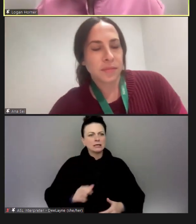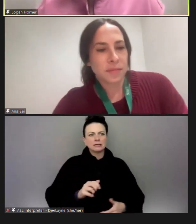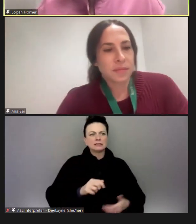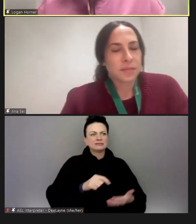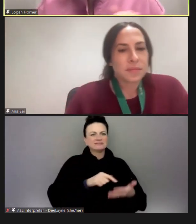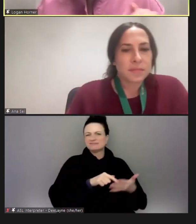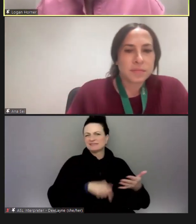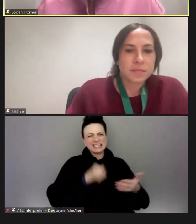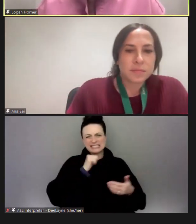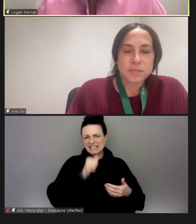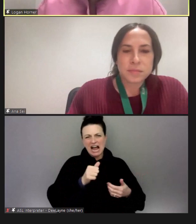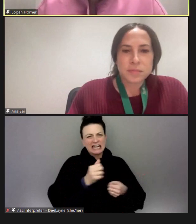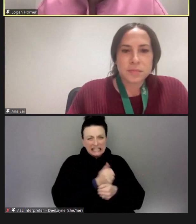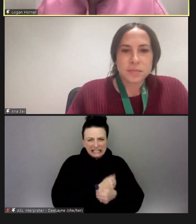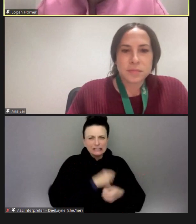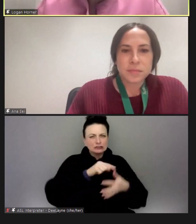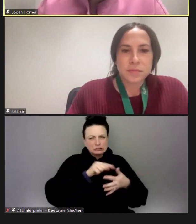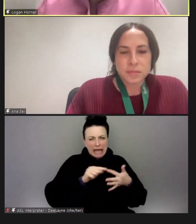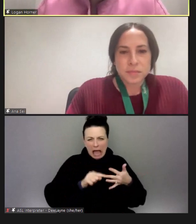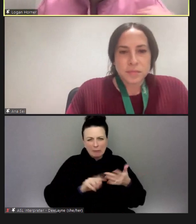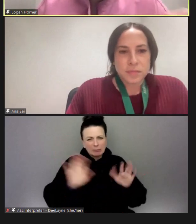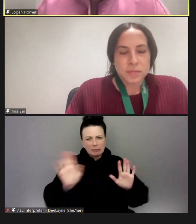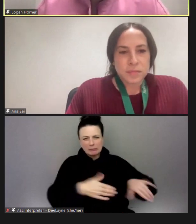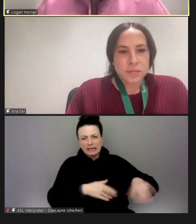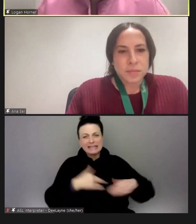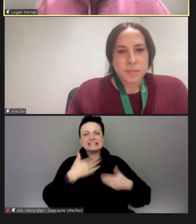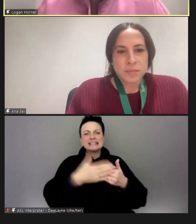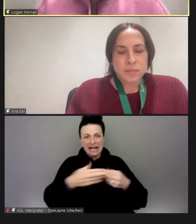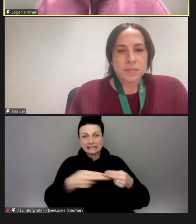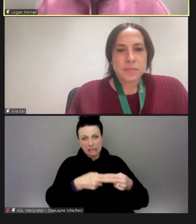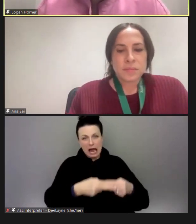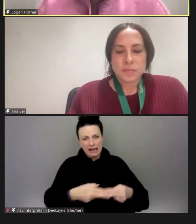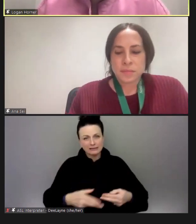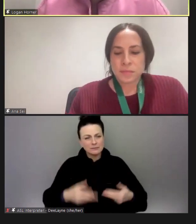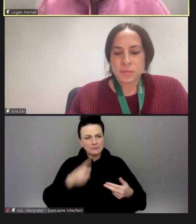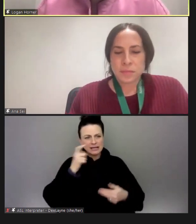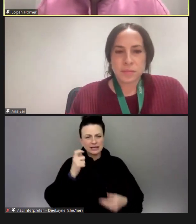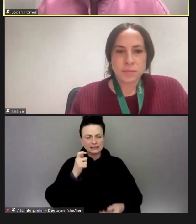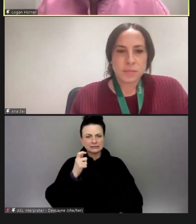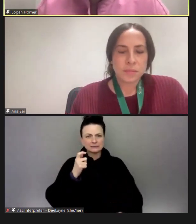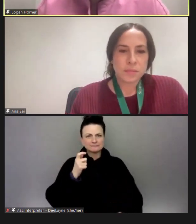I'm going to go to the next slide